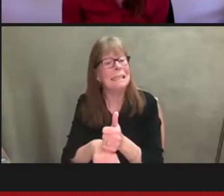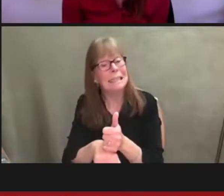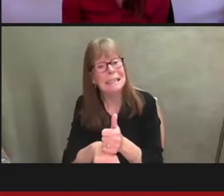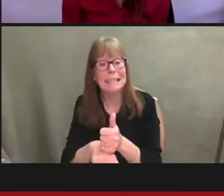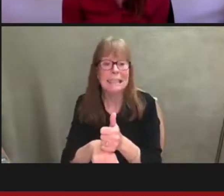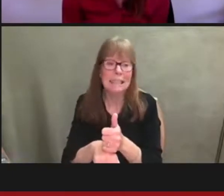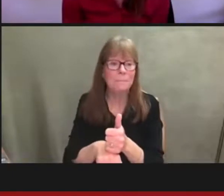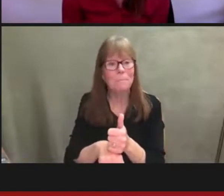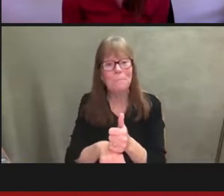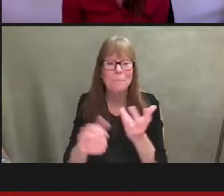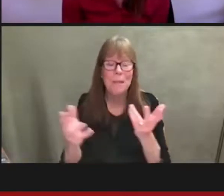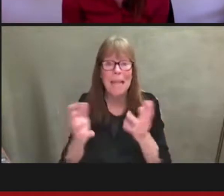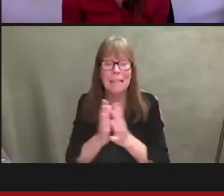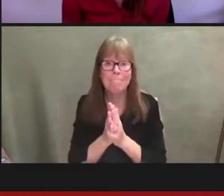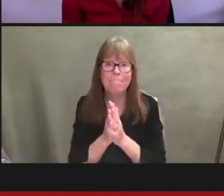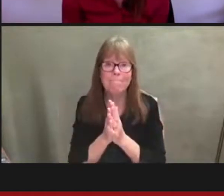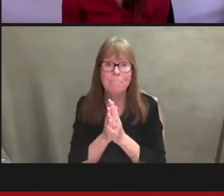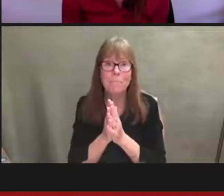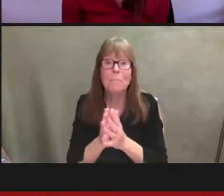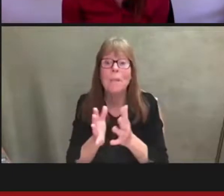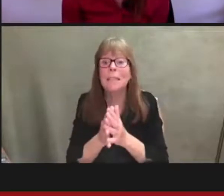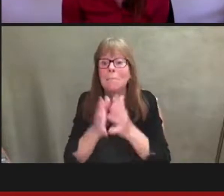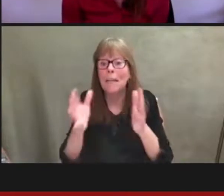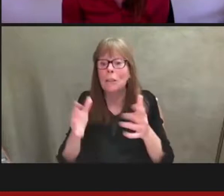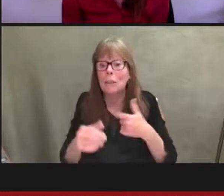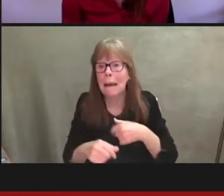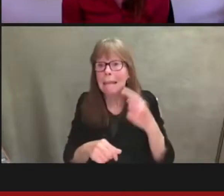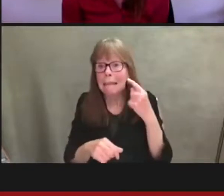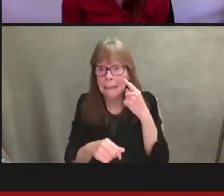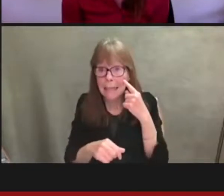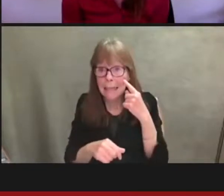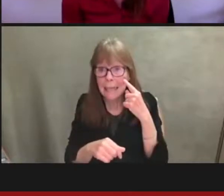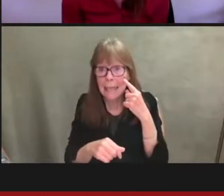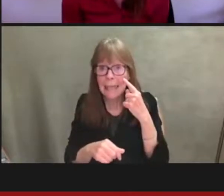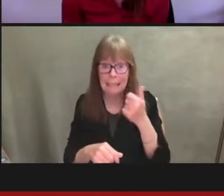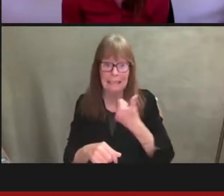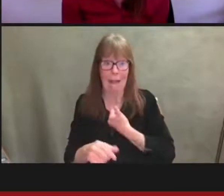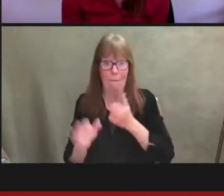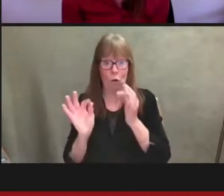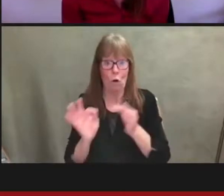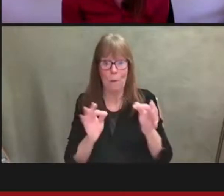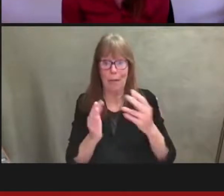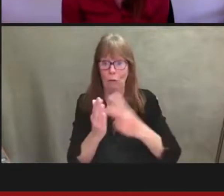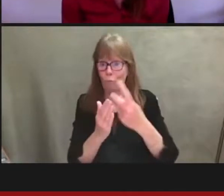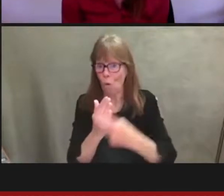as much as I think the self-determination program where people can choose their own